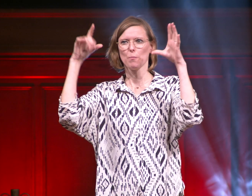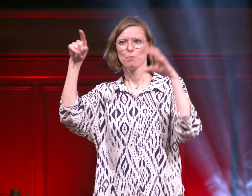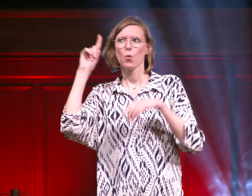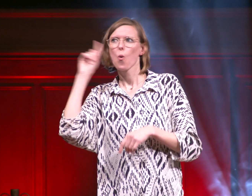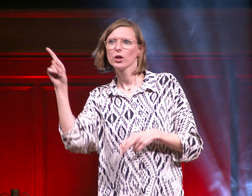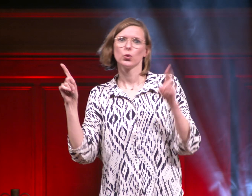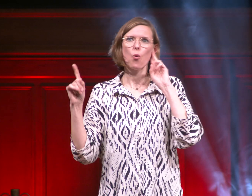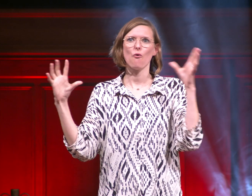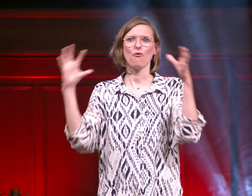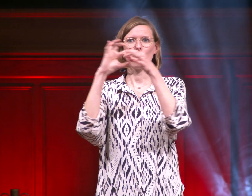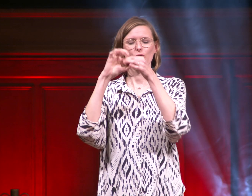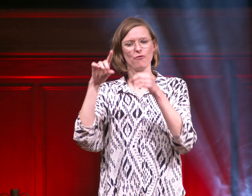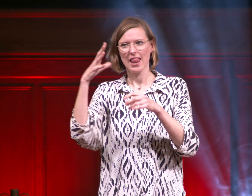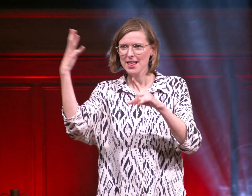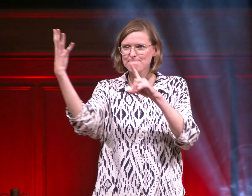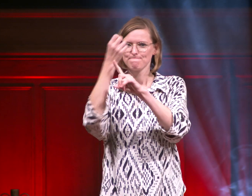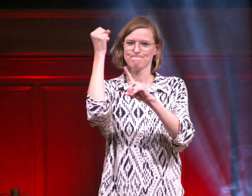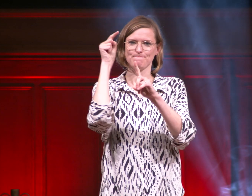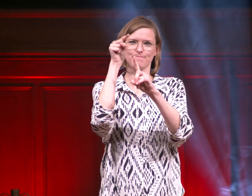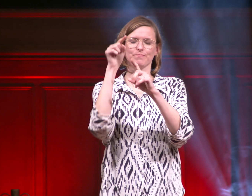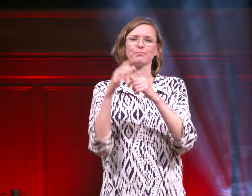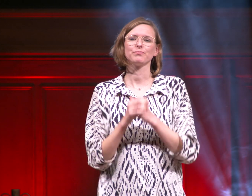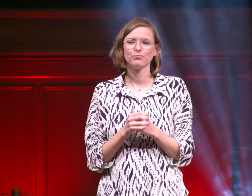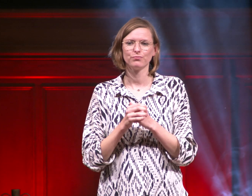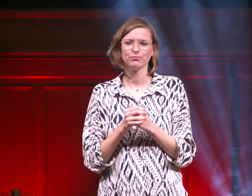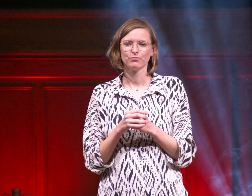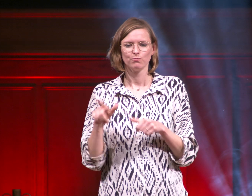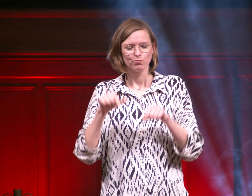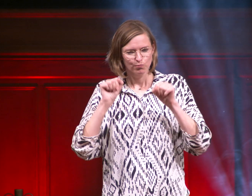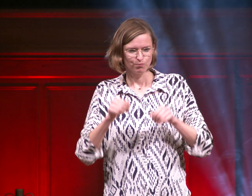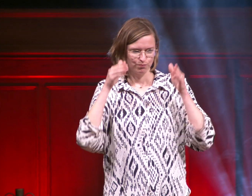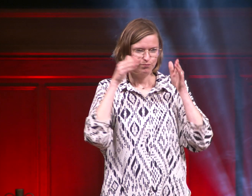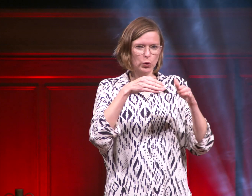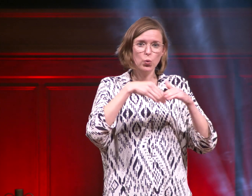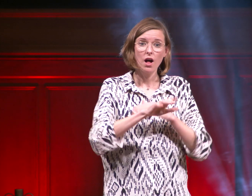And we wanted to make our dream come true. We wanted to connect the deaf and the hearing world.